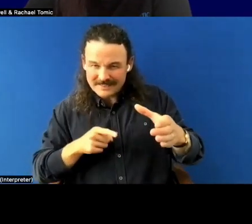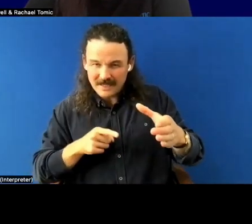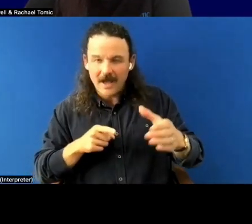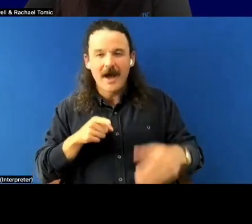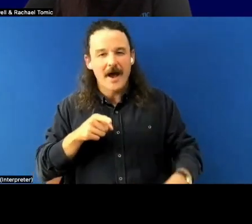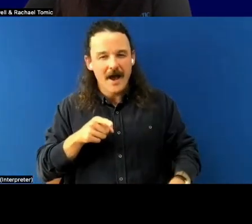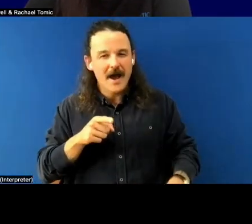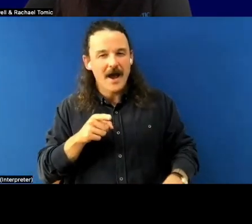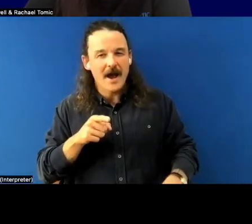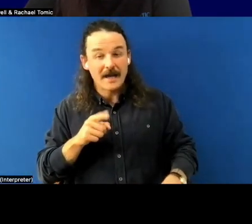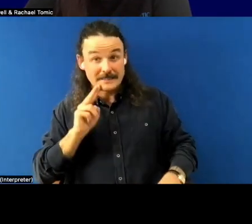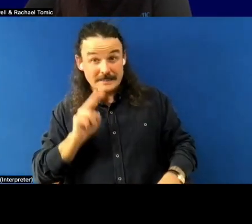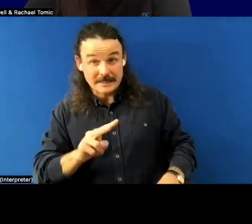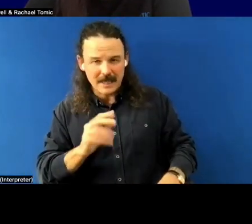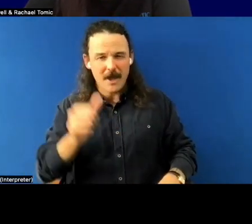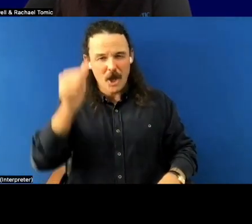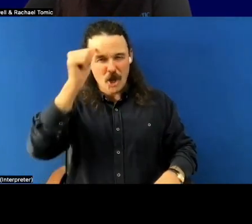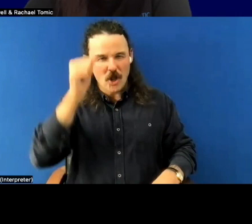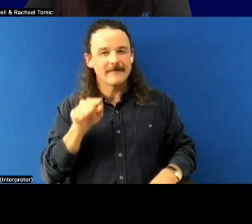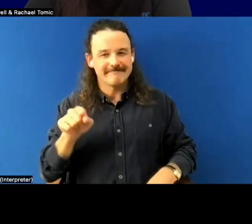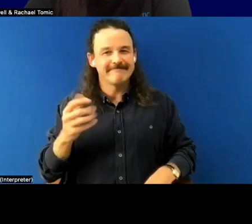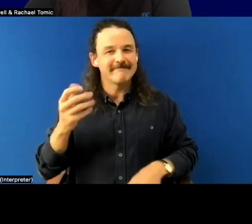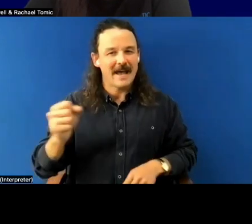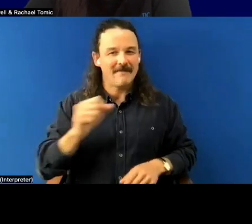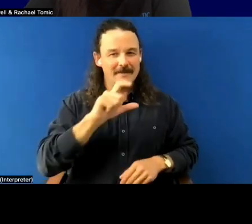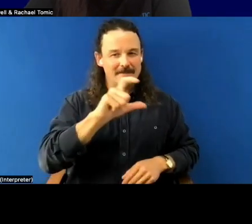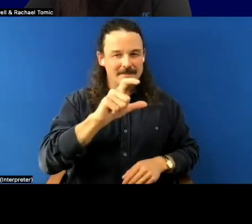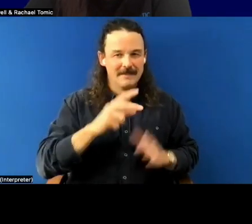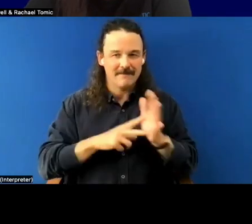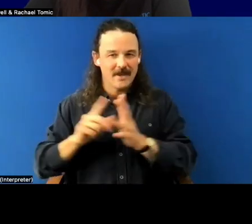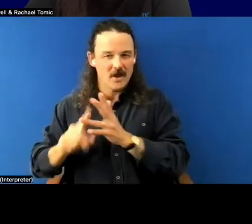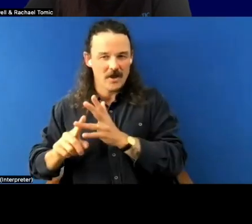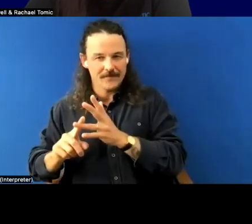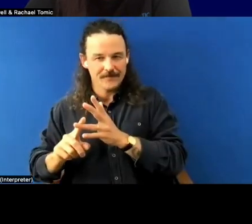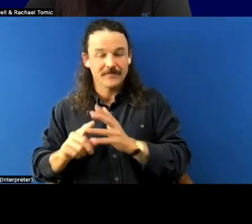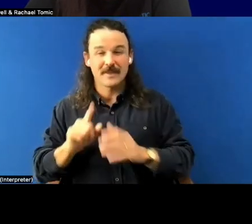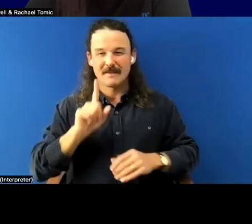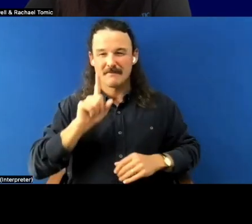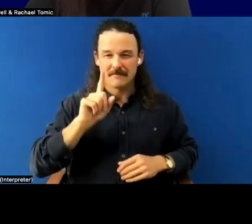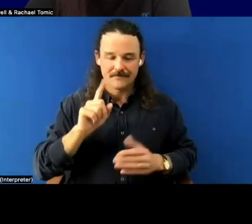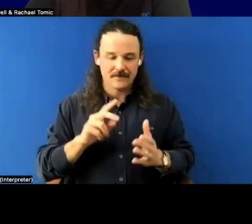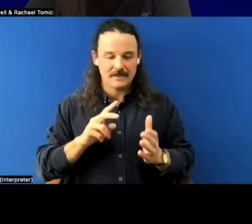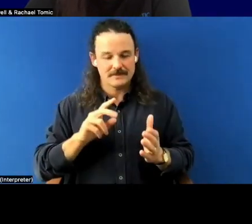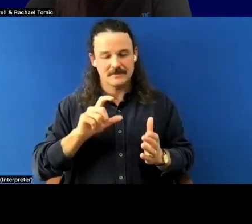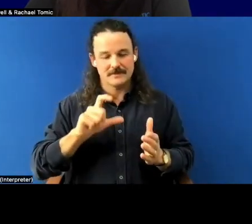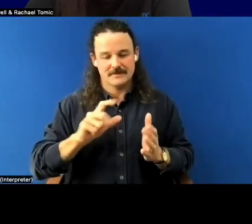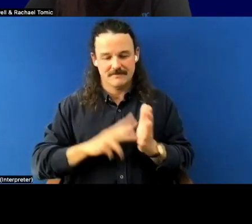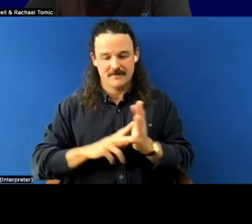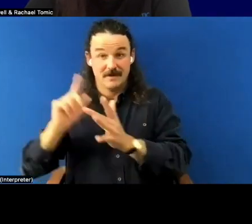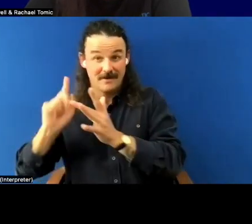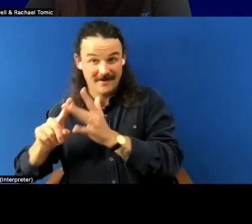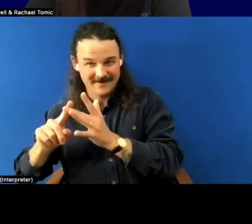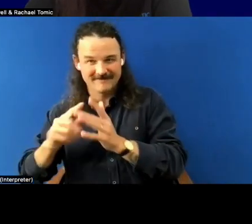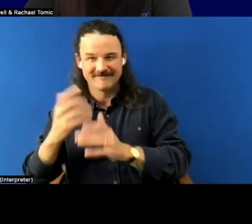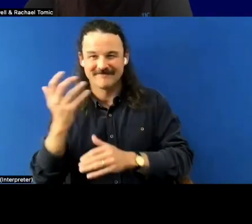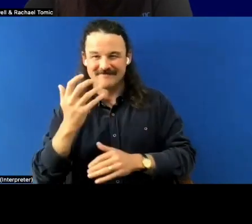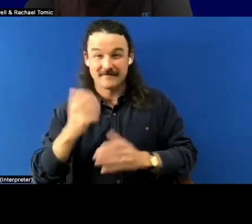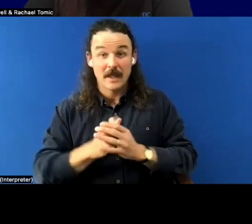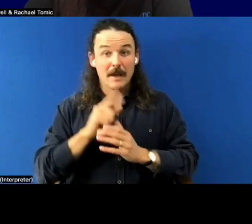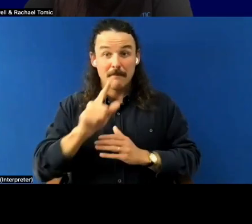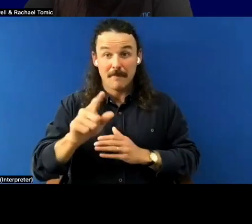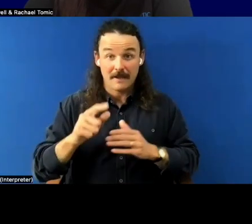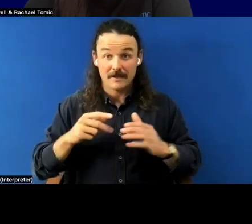but a brain scan can't conclude how severe that vision impairment is going to be.